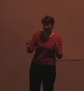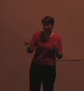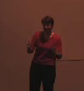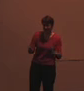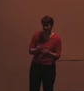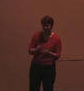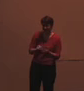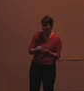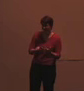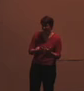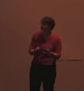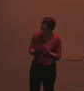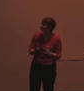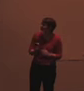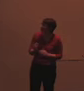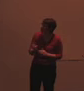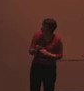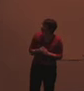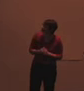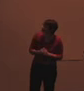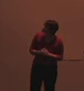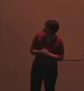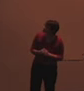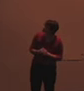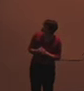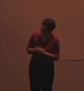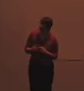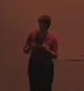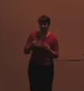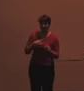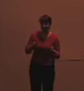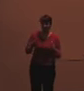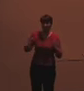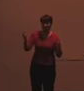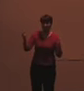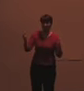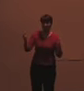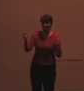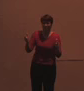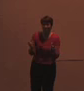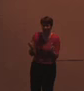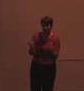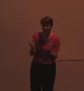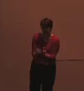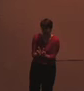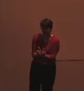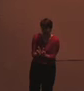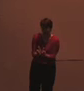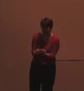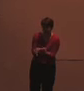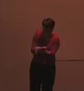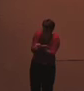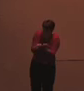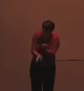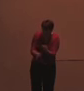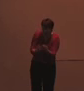This is really like this big, middle, small, simple gradation.